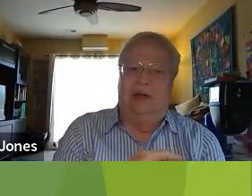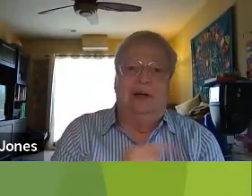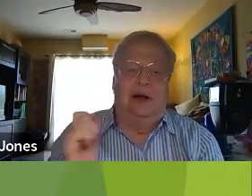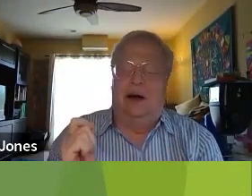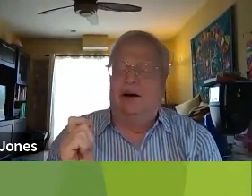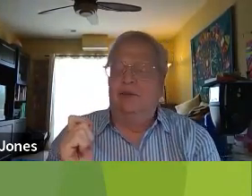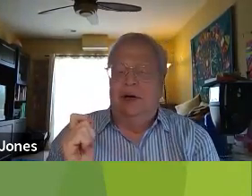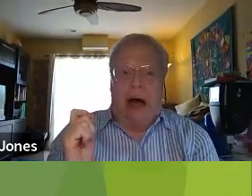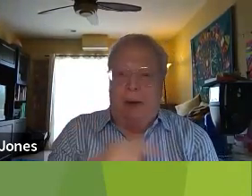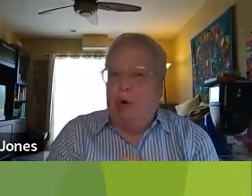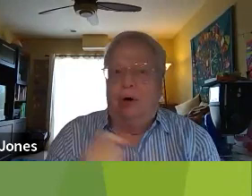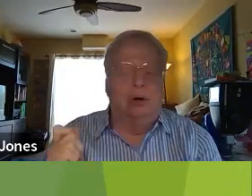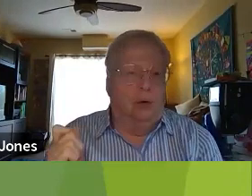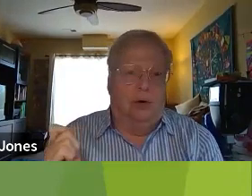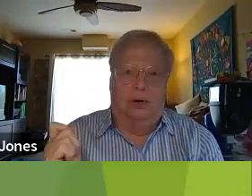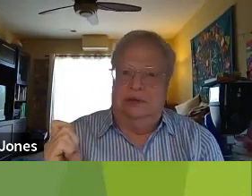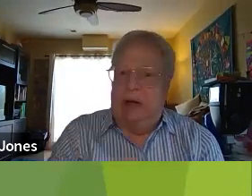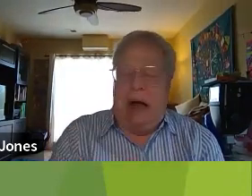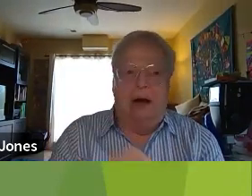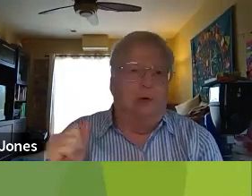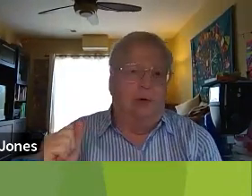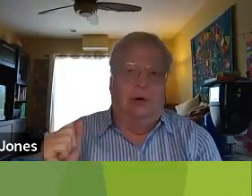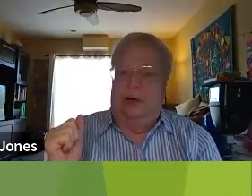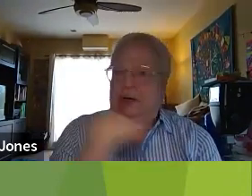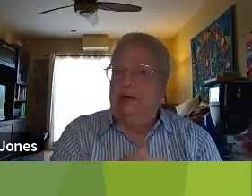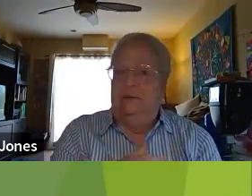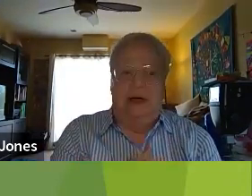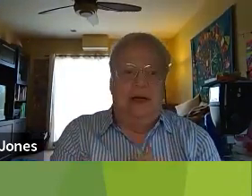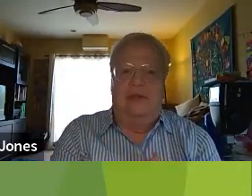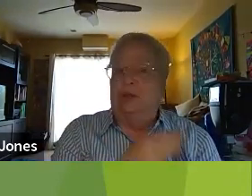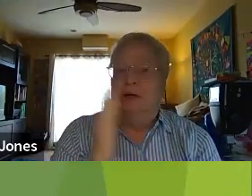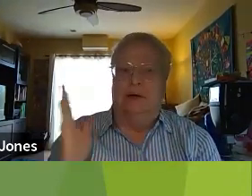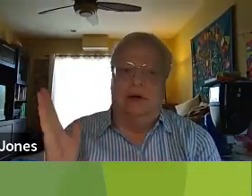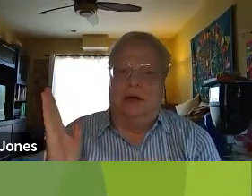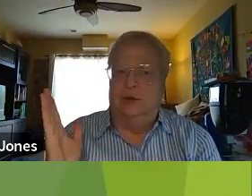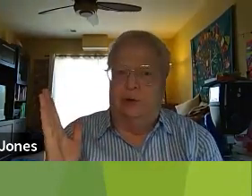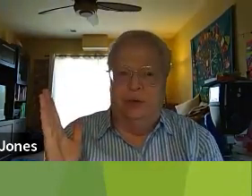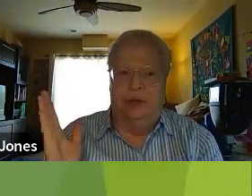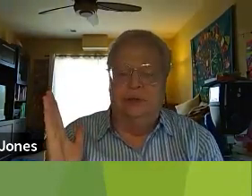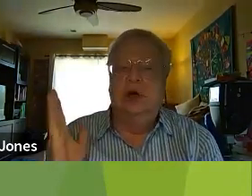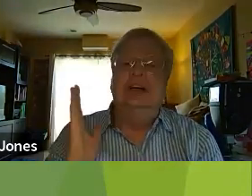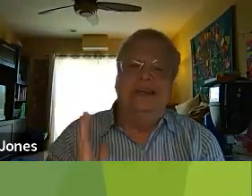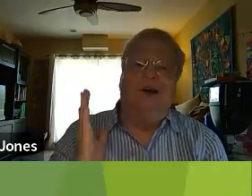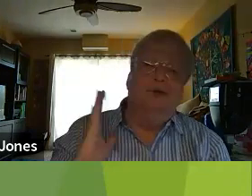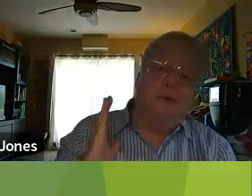the accessibility of Apple or Slack or any technological piece, you need to go directly